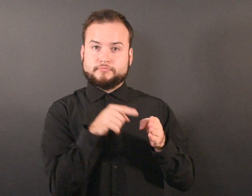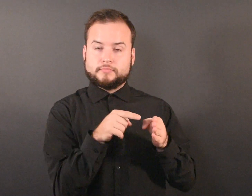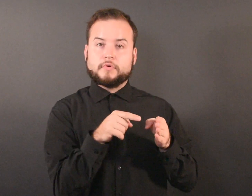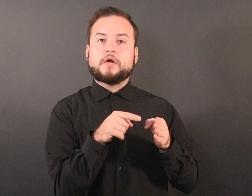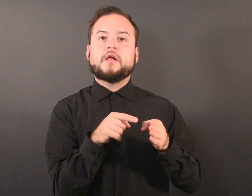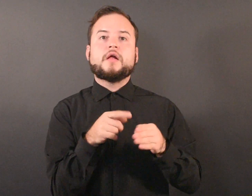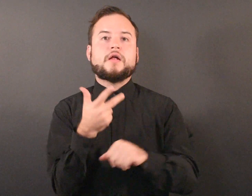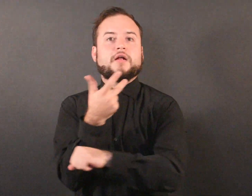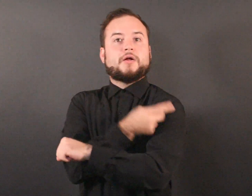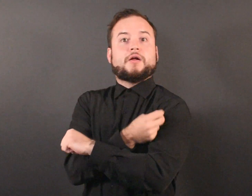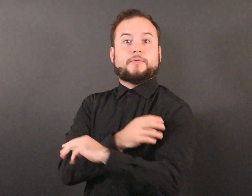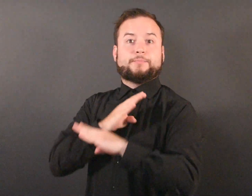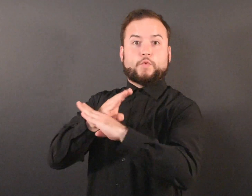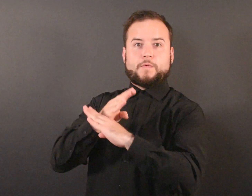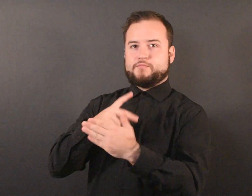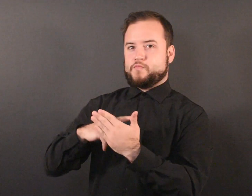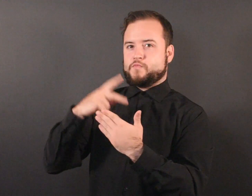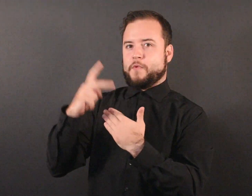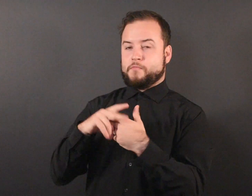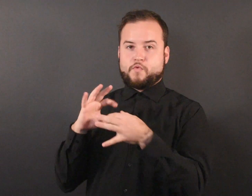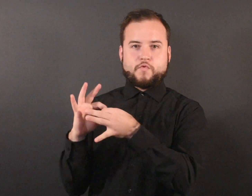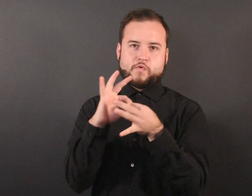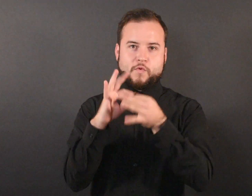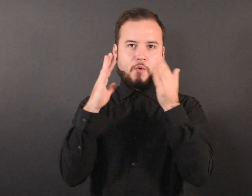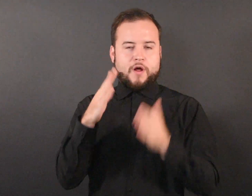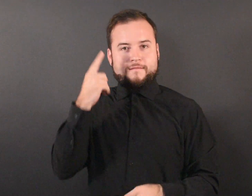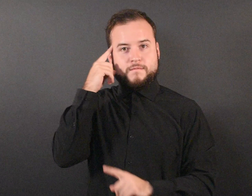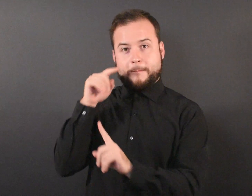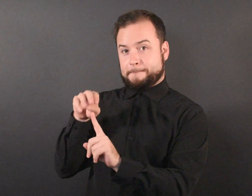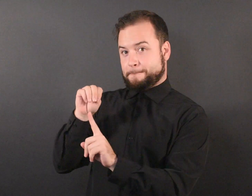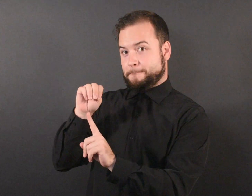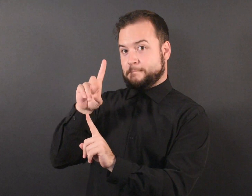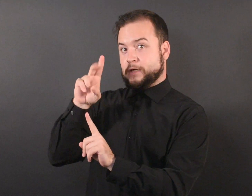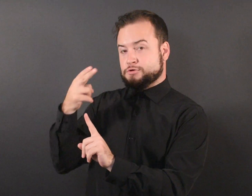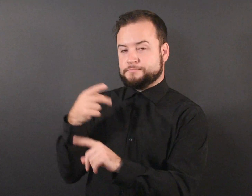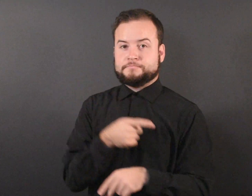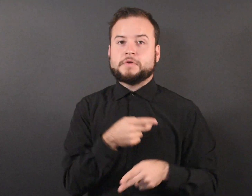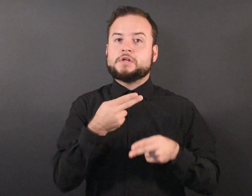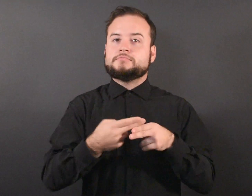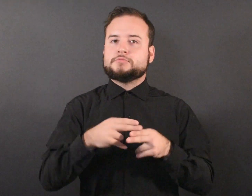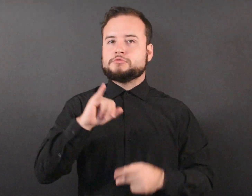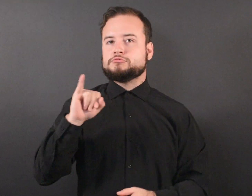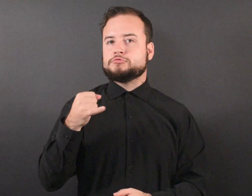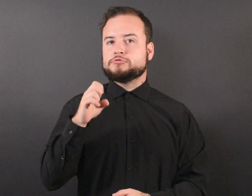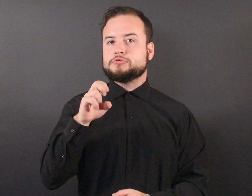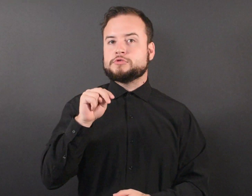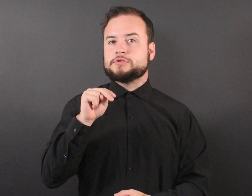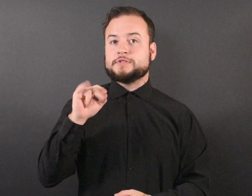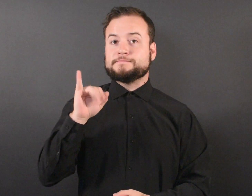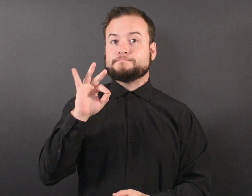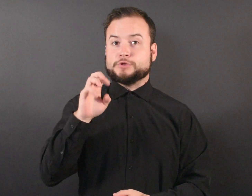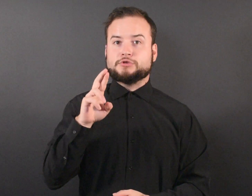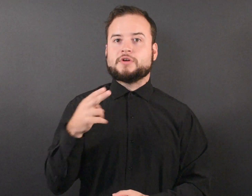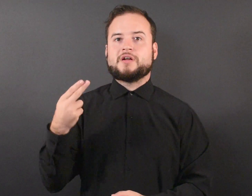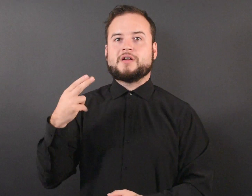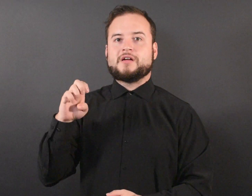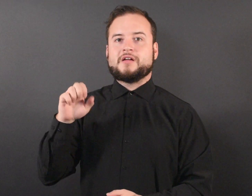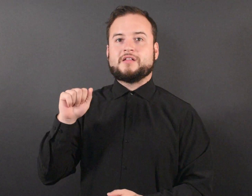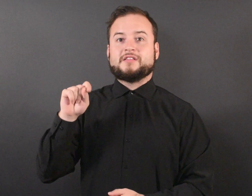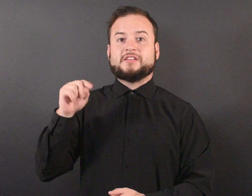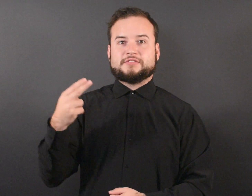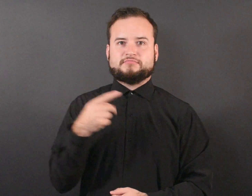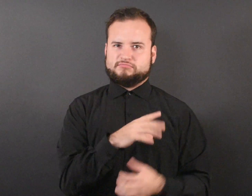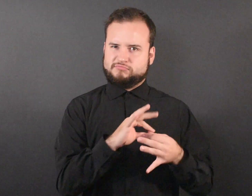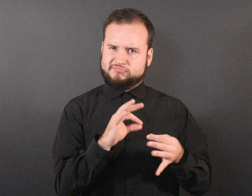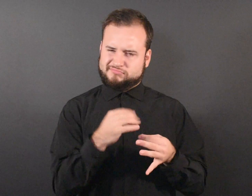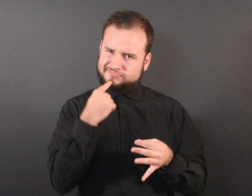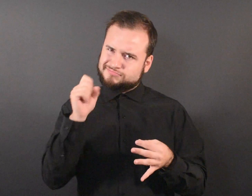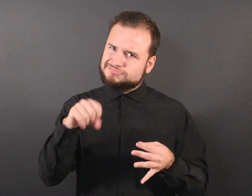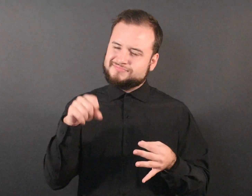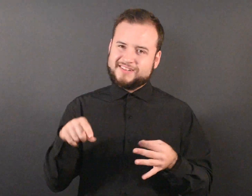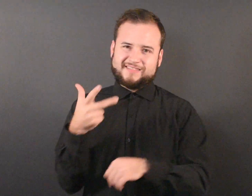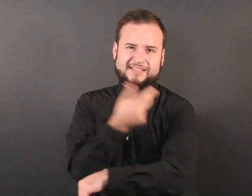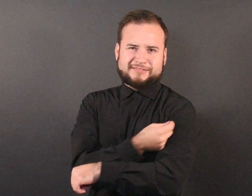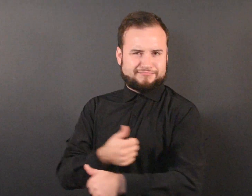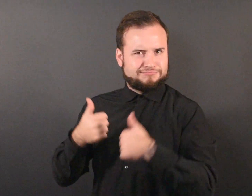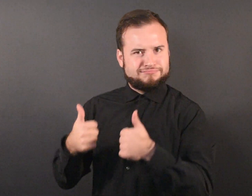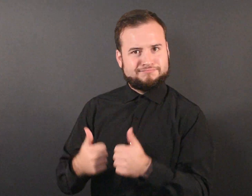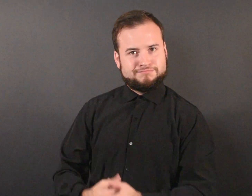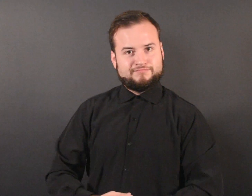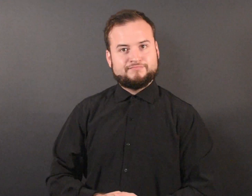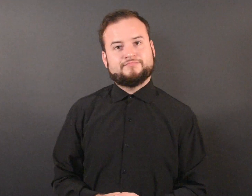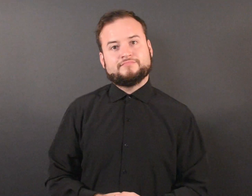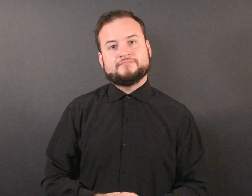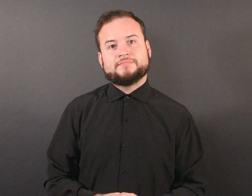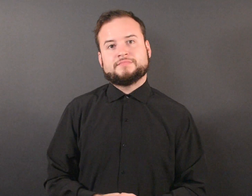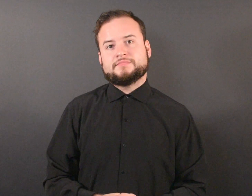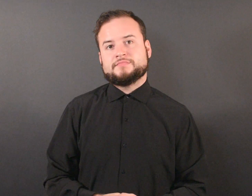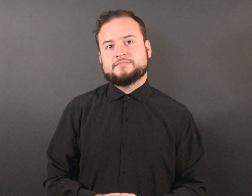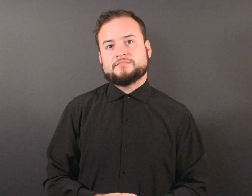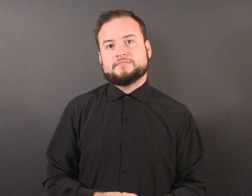immunizations program coordinator for MDH.